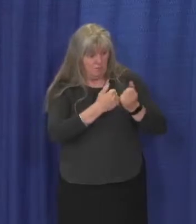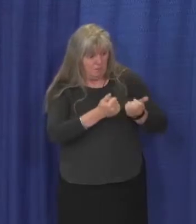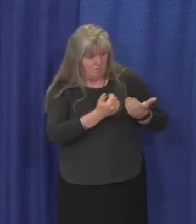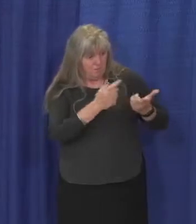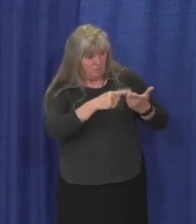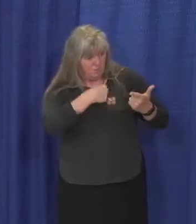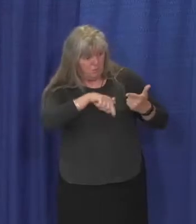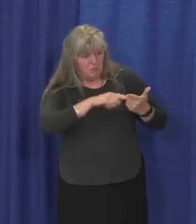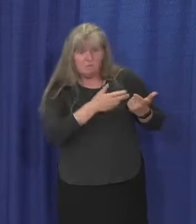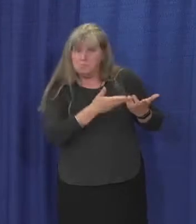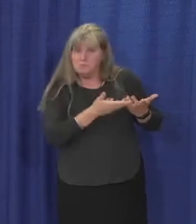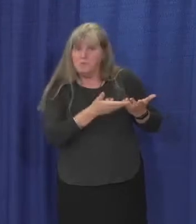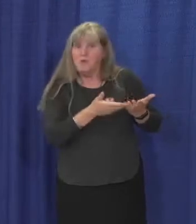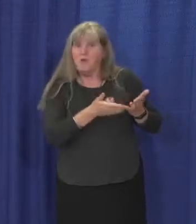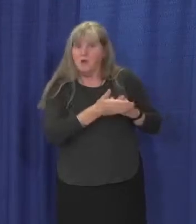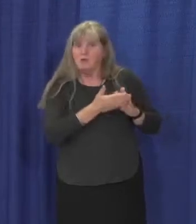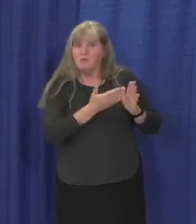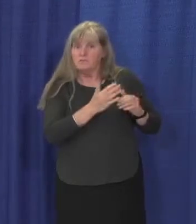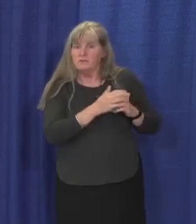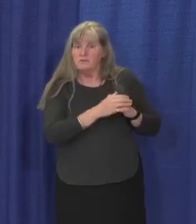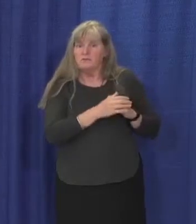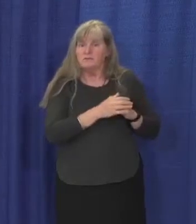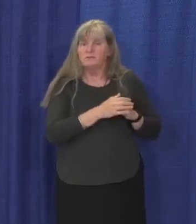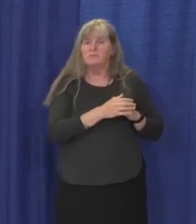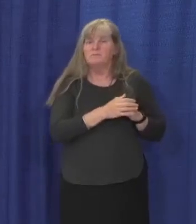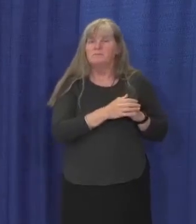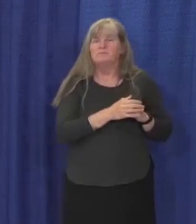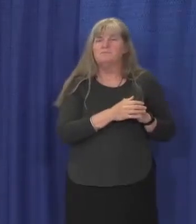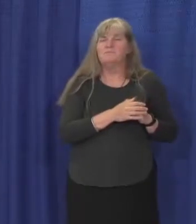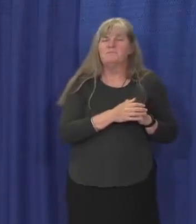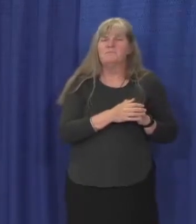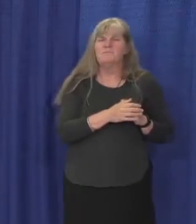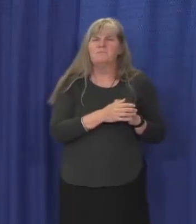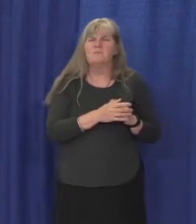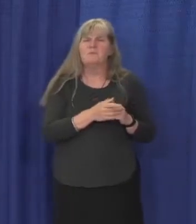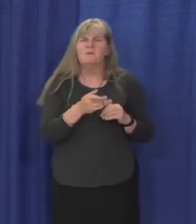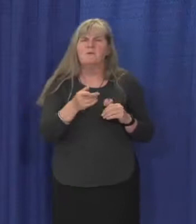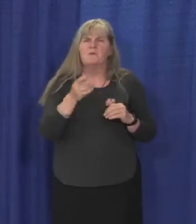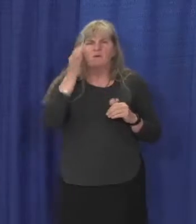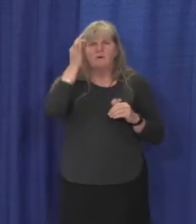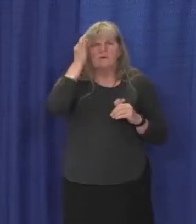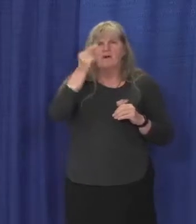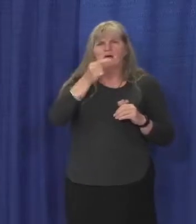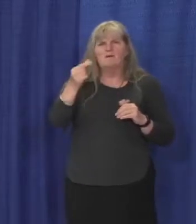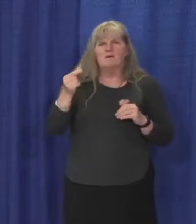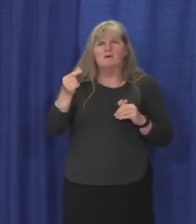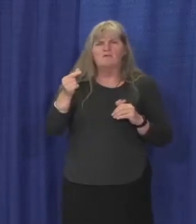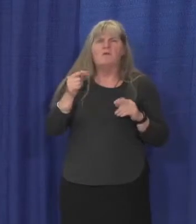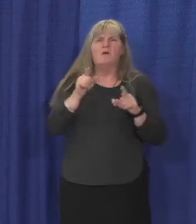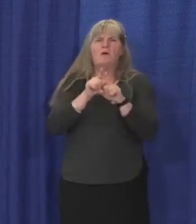what supports they can manage, you are aware and I know that the federal government is